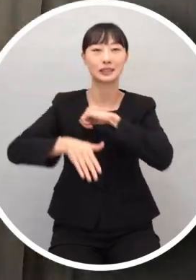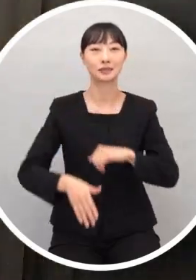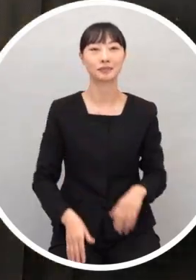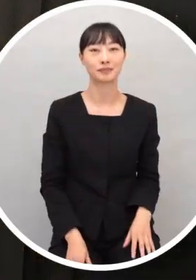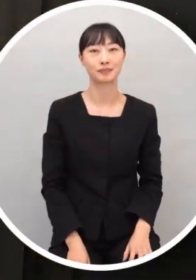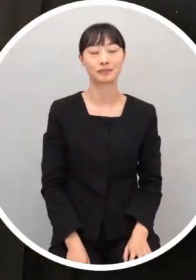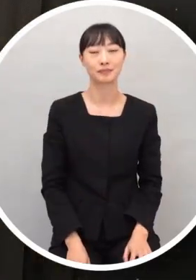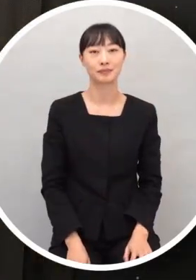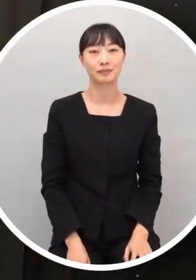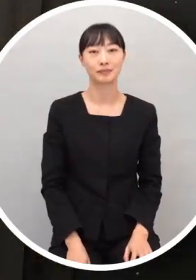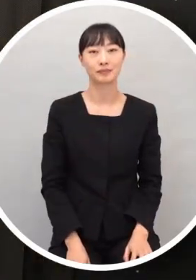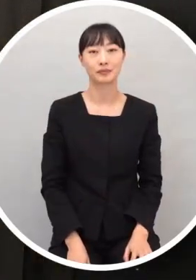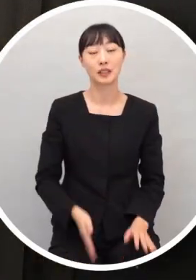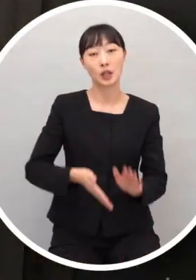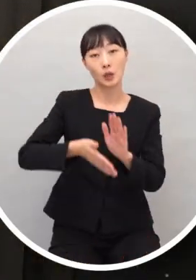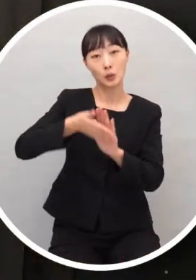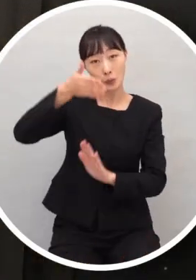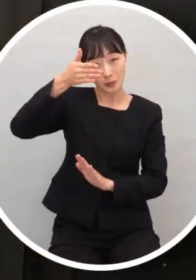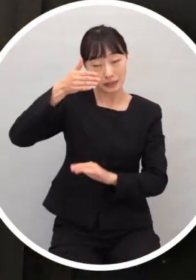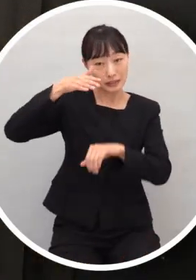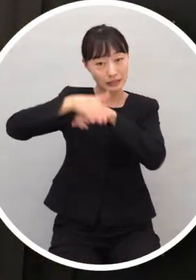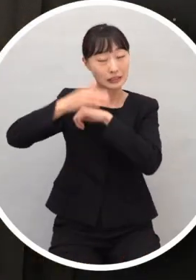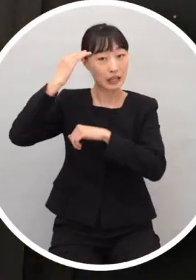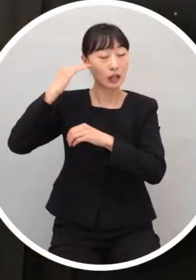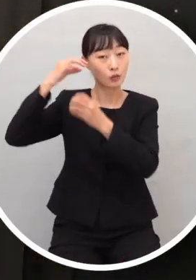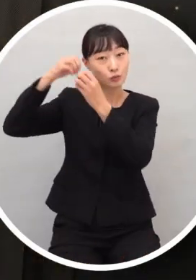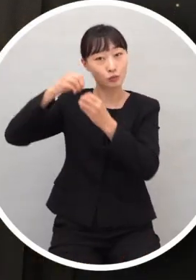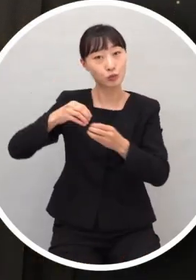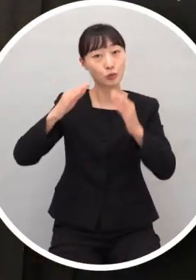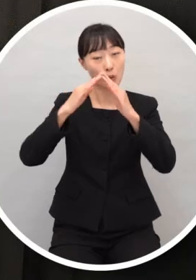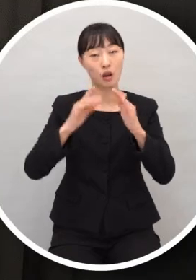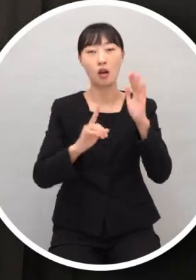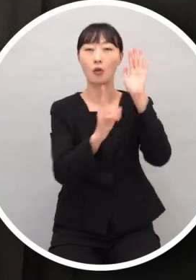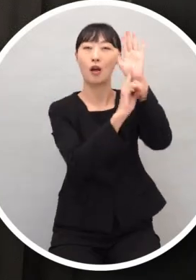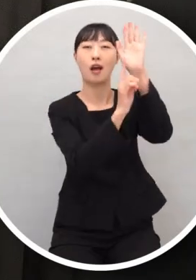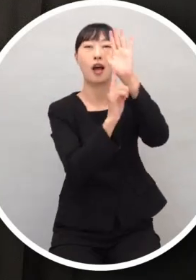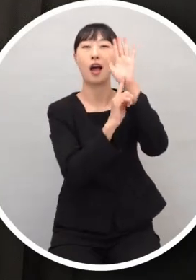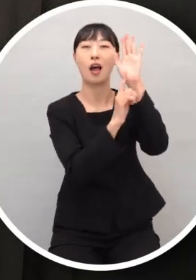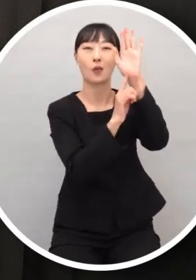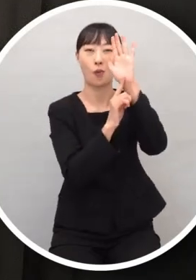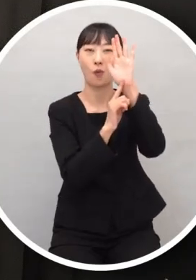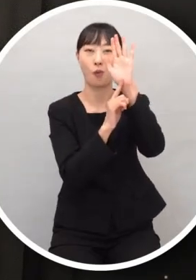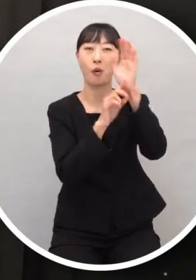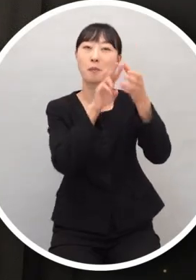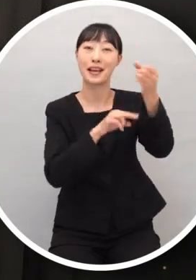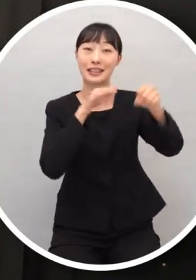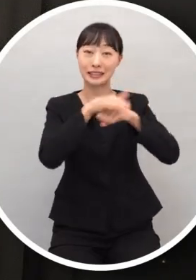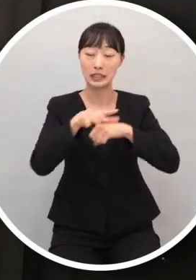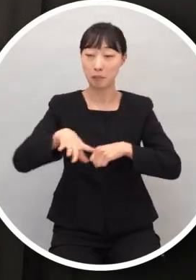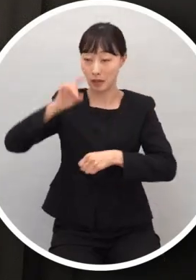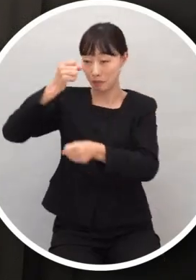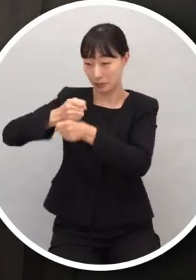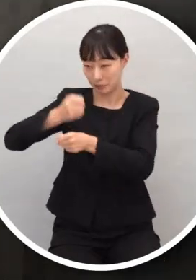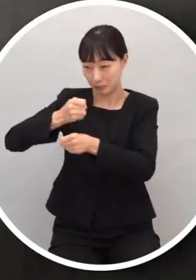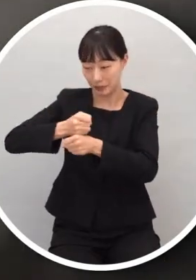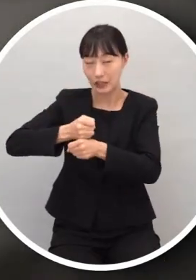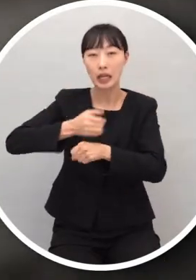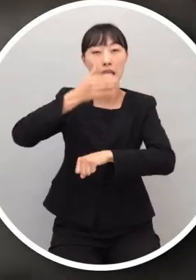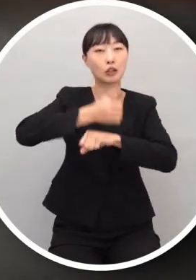These newly built residential dosi hanok developments were sold through lot advertisements.